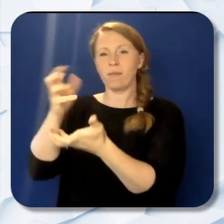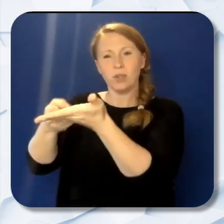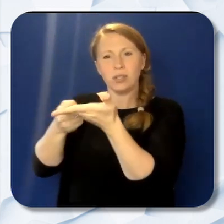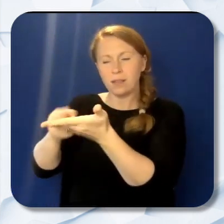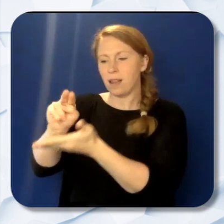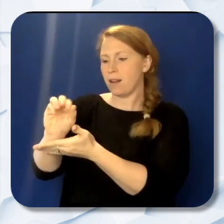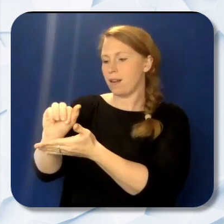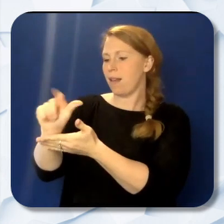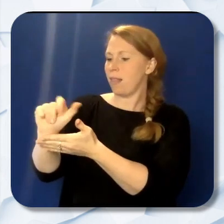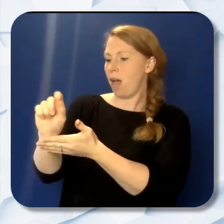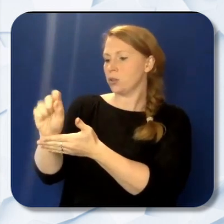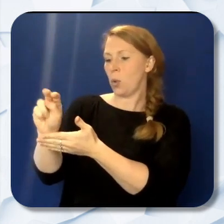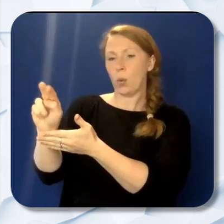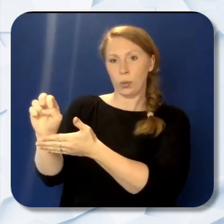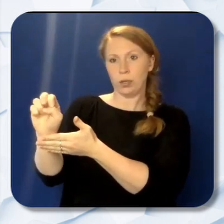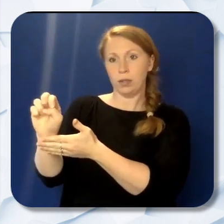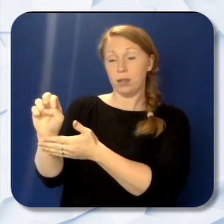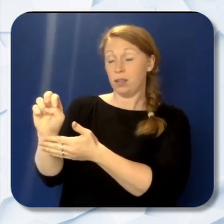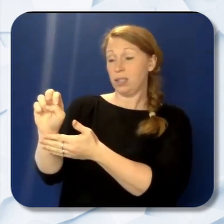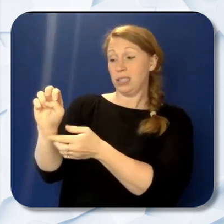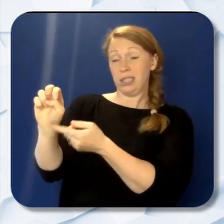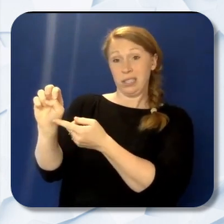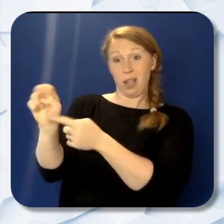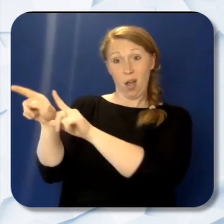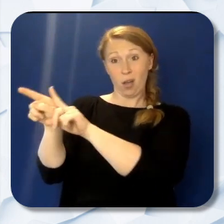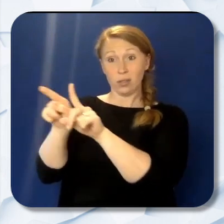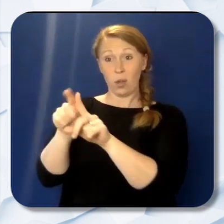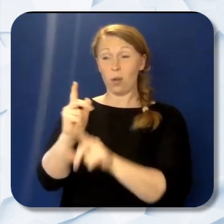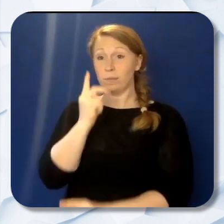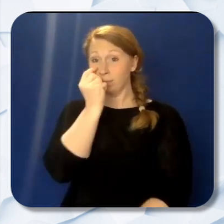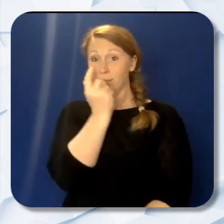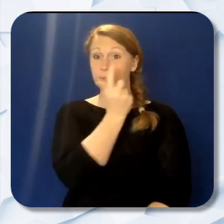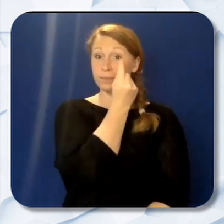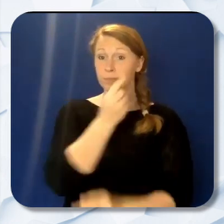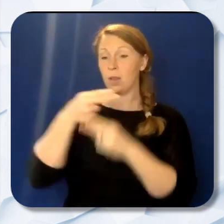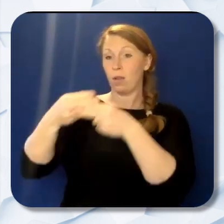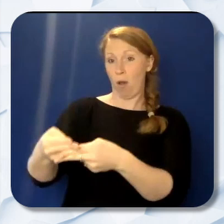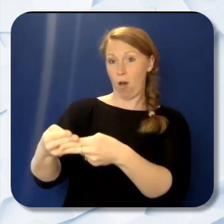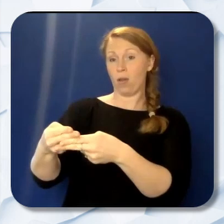Naloxone Um, also known in the nasal spray. Form as Narcan is a class of medications that